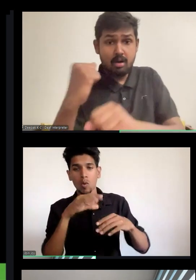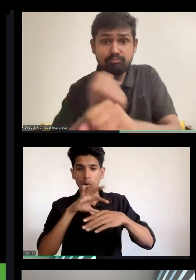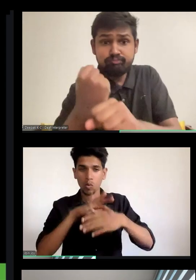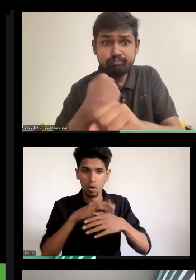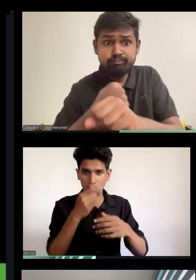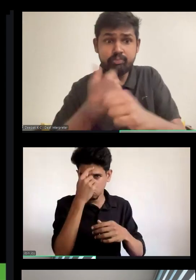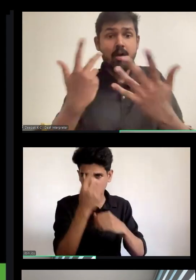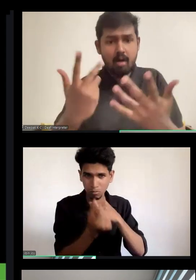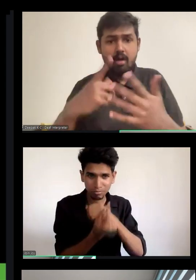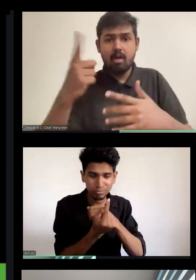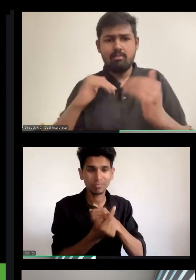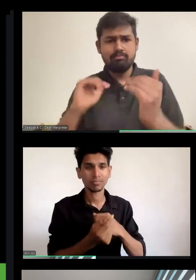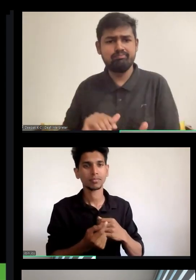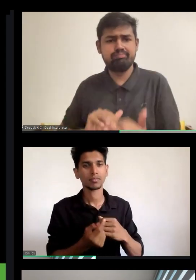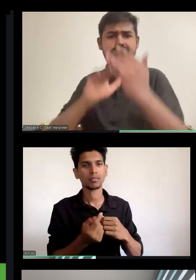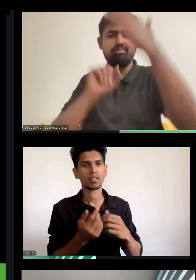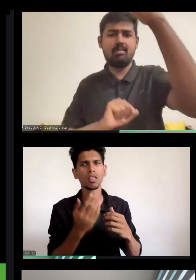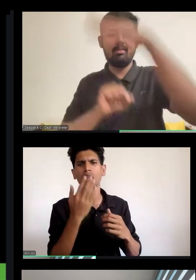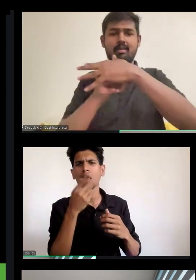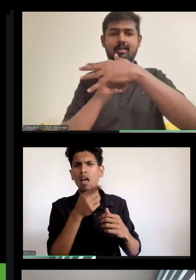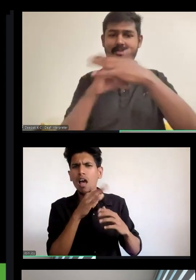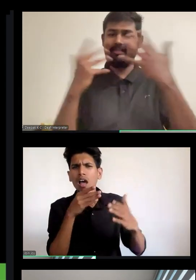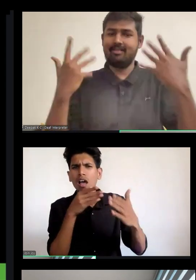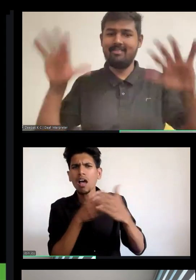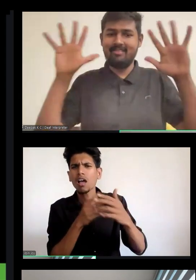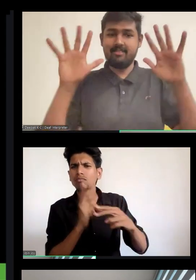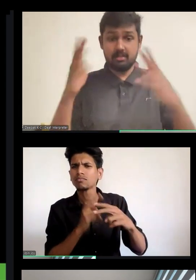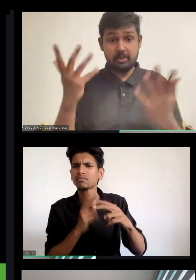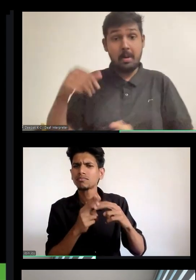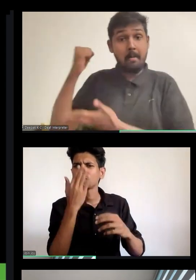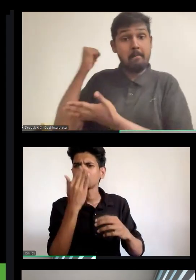Because the root cause lives above you. And it's never addressed.